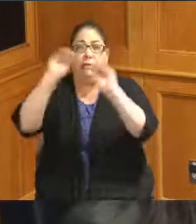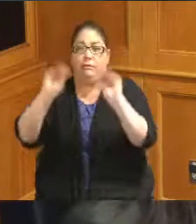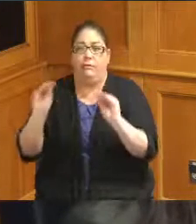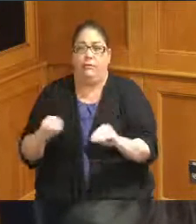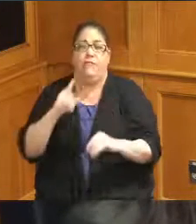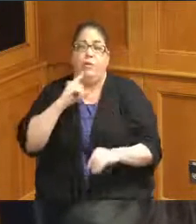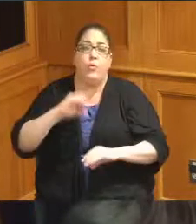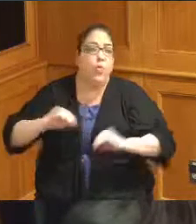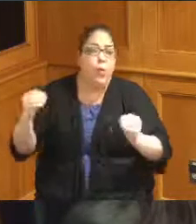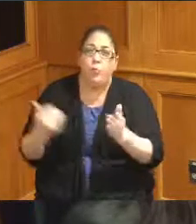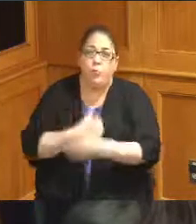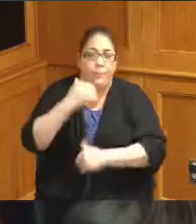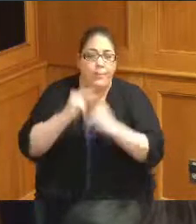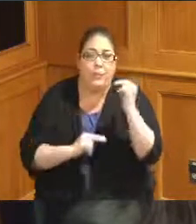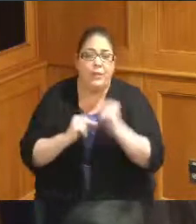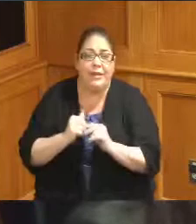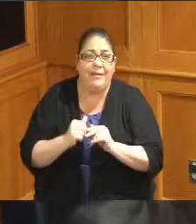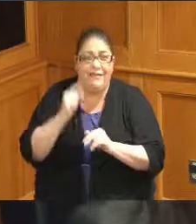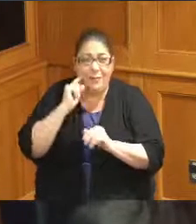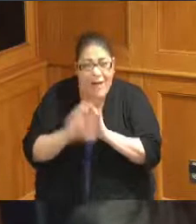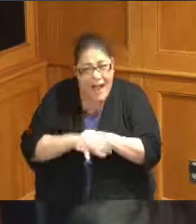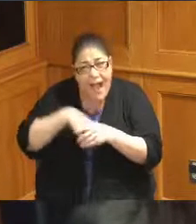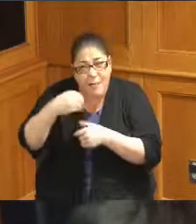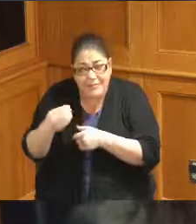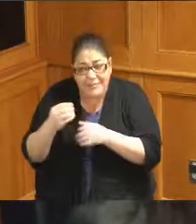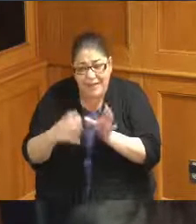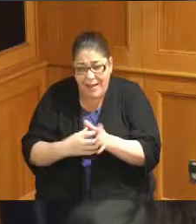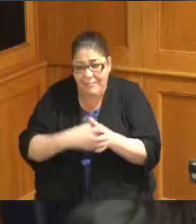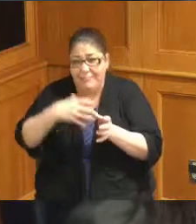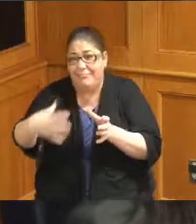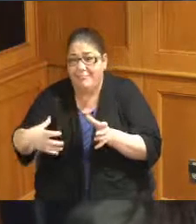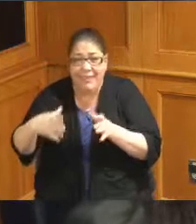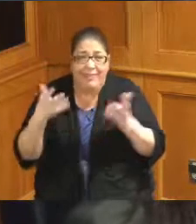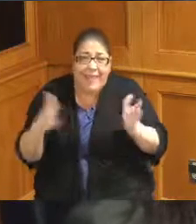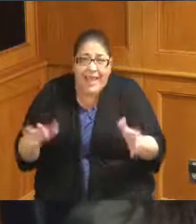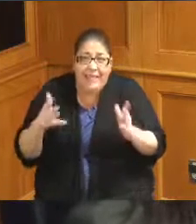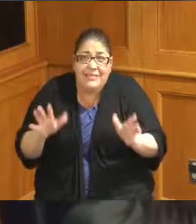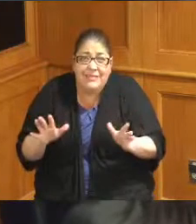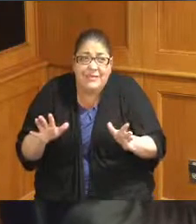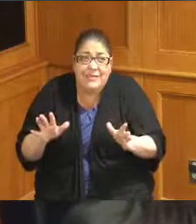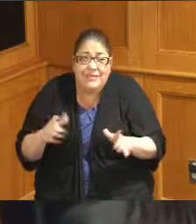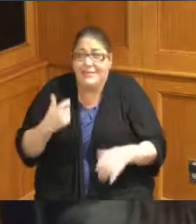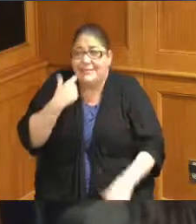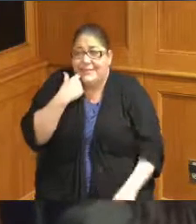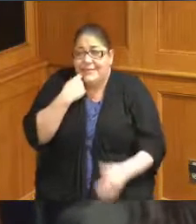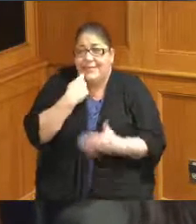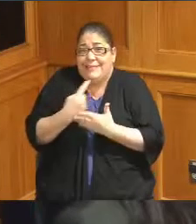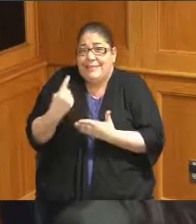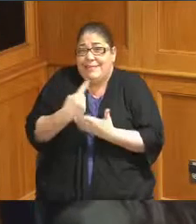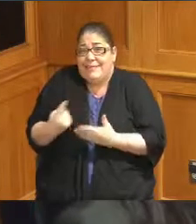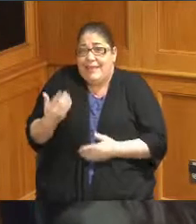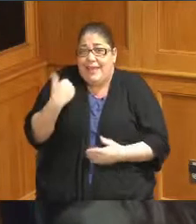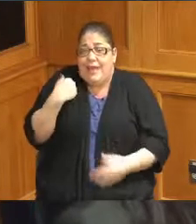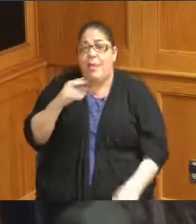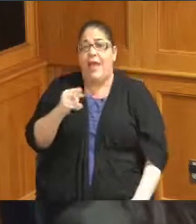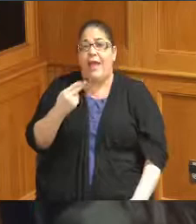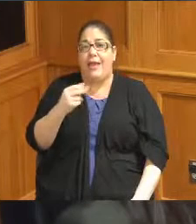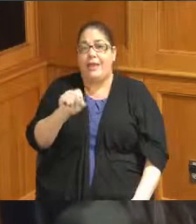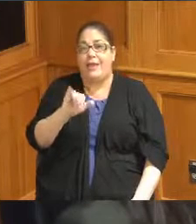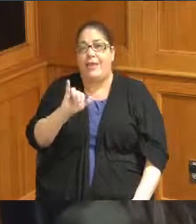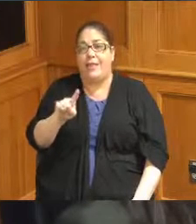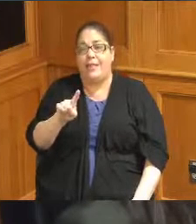and have outdoor space when just a couple weeks ago we had hail in March the other day we were